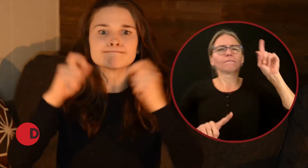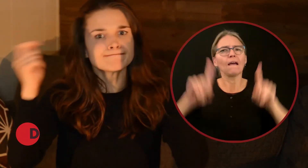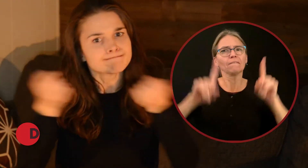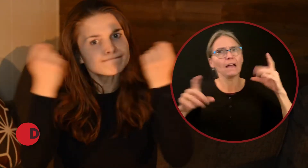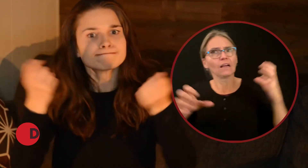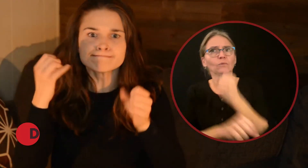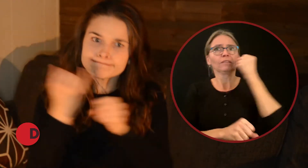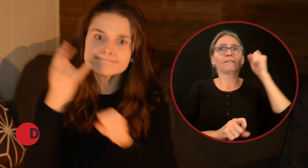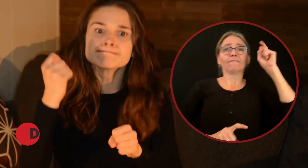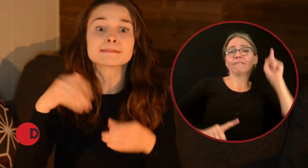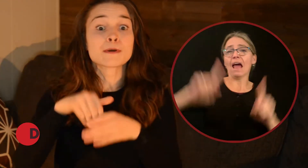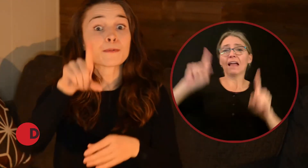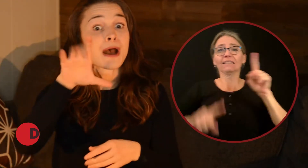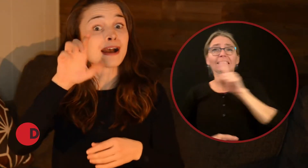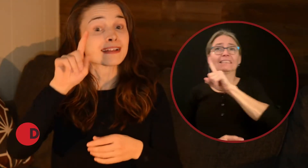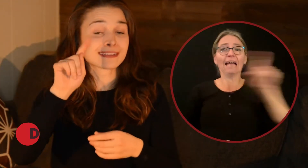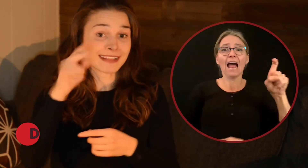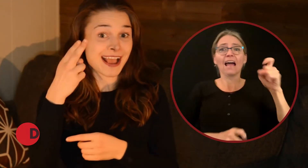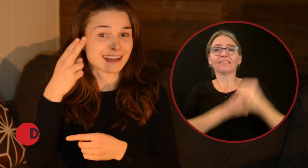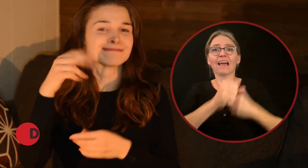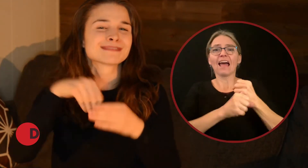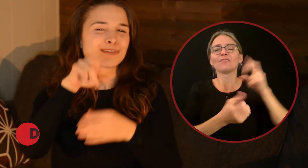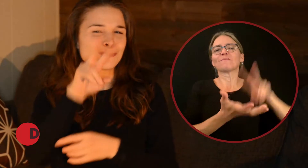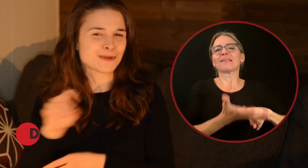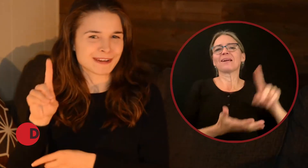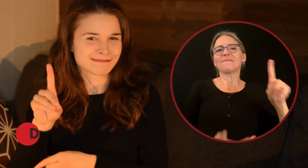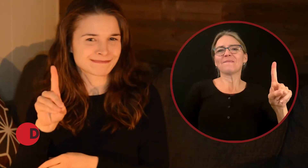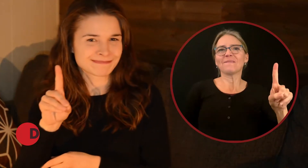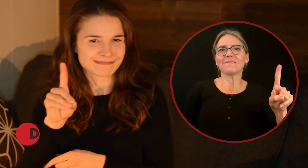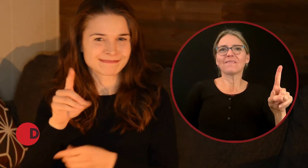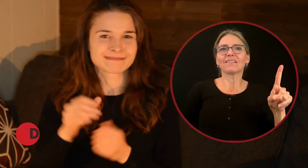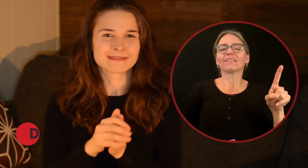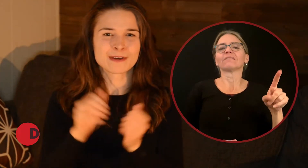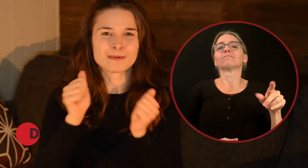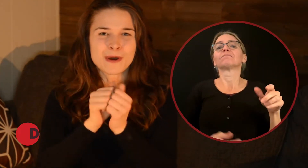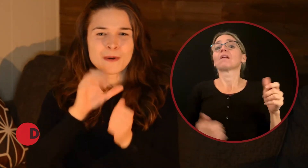but still celebrated its 100th anniversary in 2001